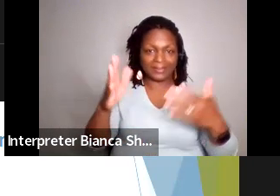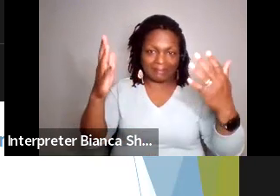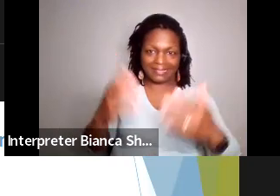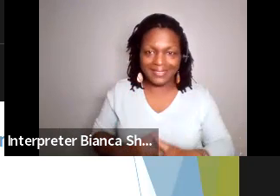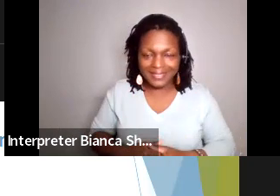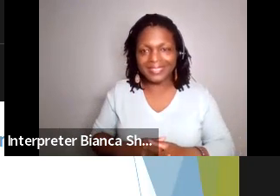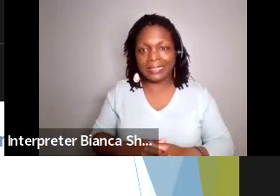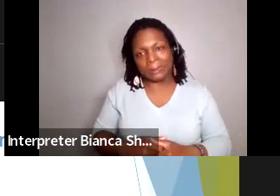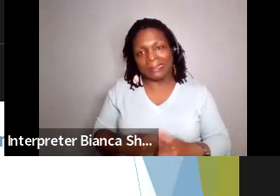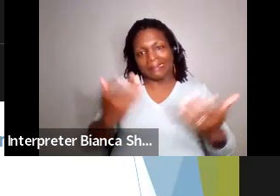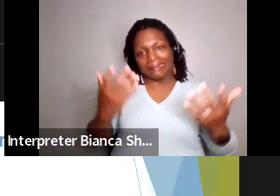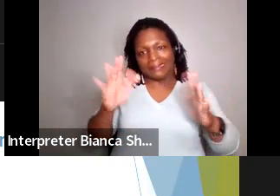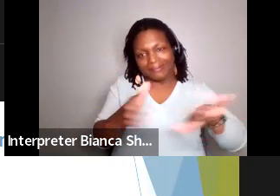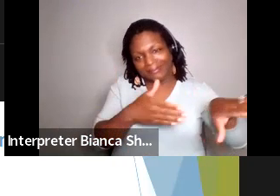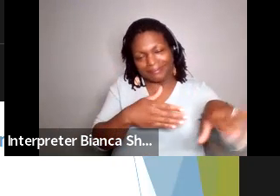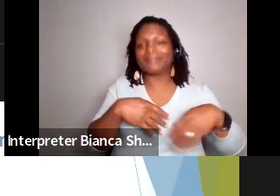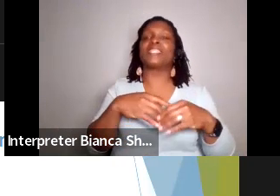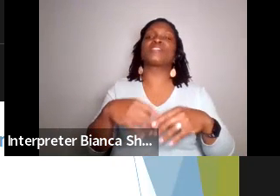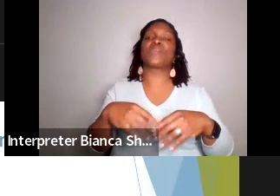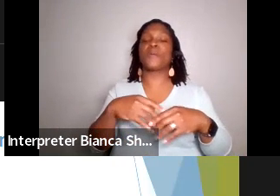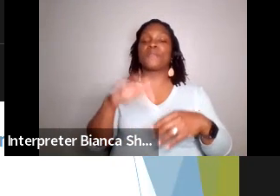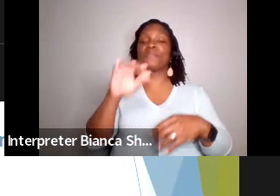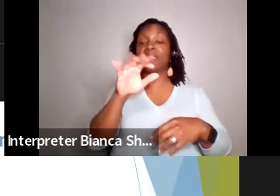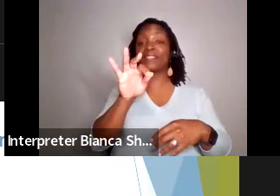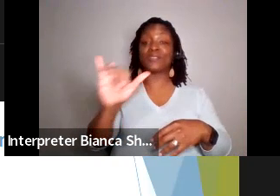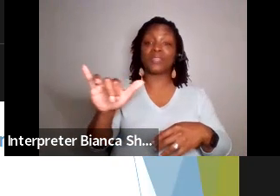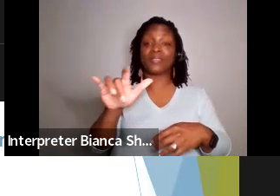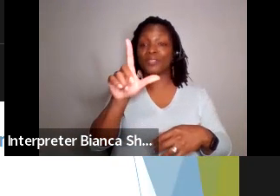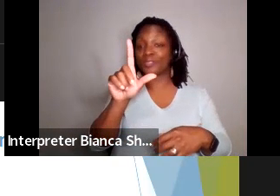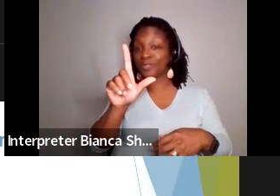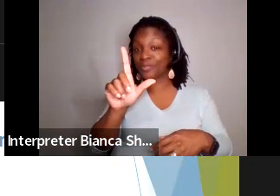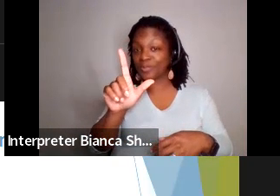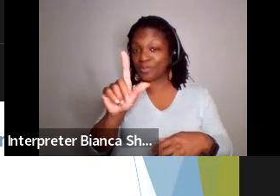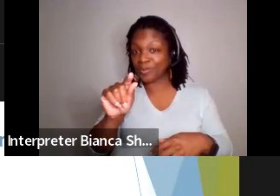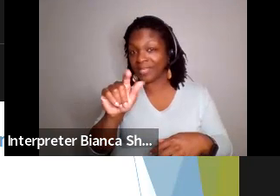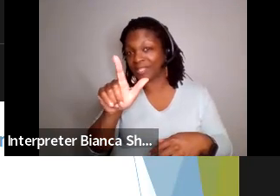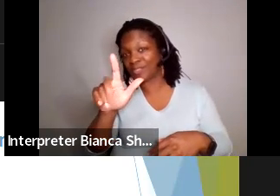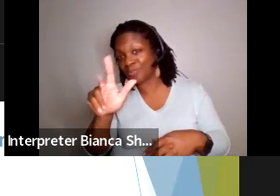So what's coming in fiscal year 2023?